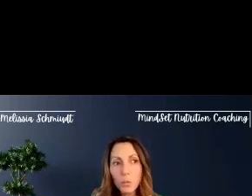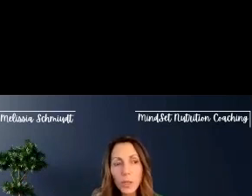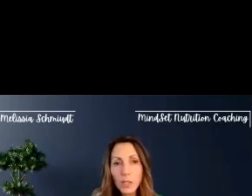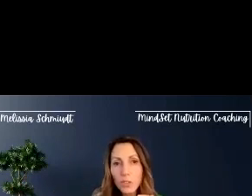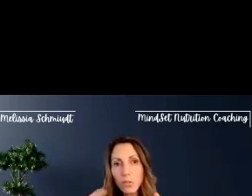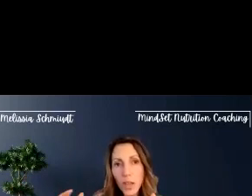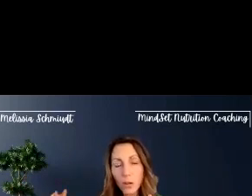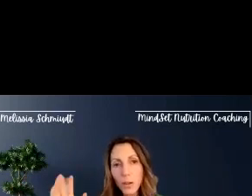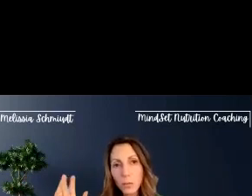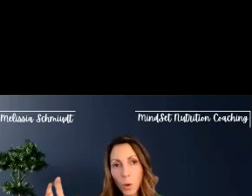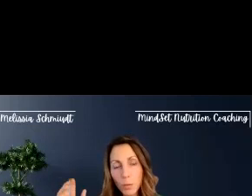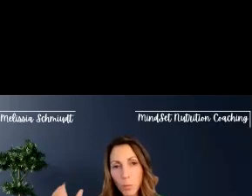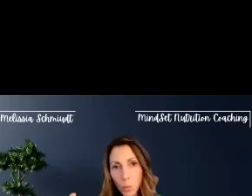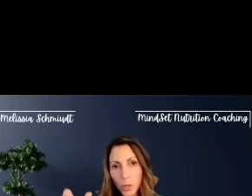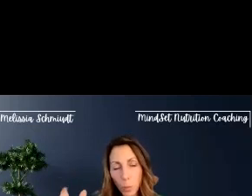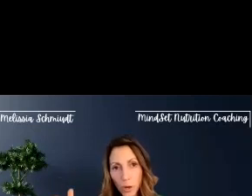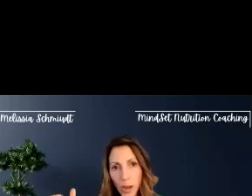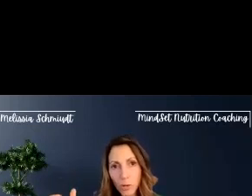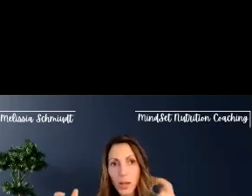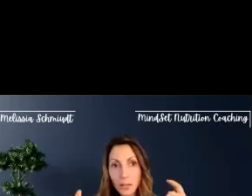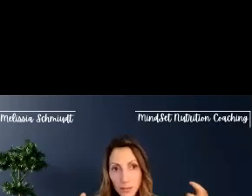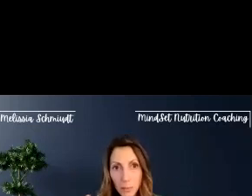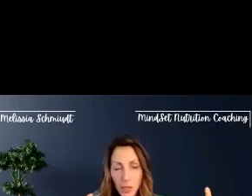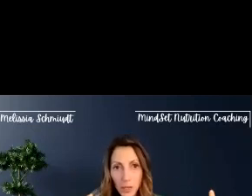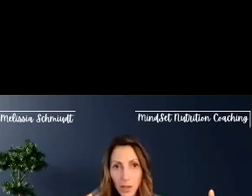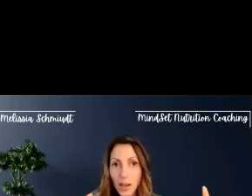she was willing to sacrifice one morning workout and sleep in,